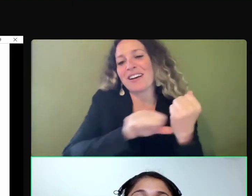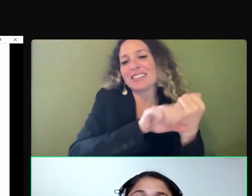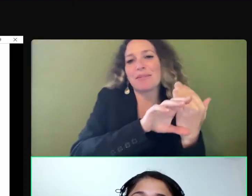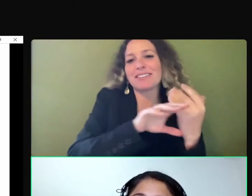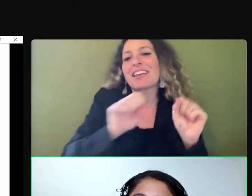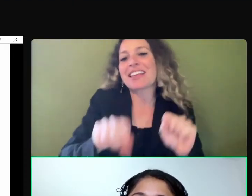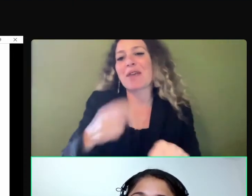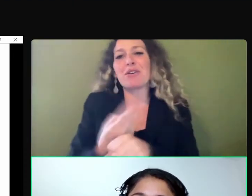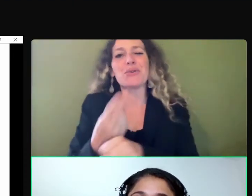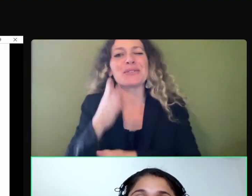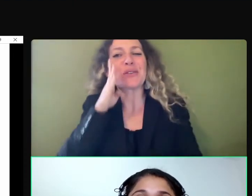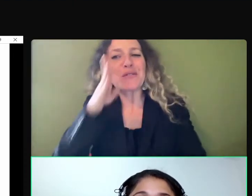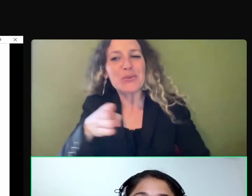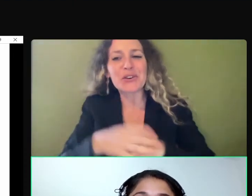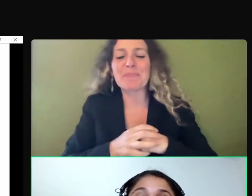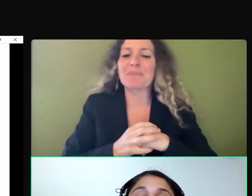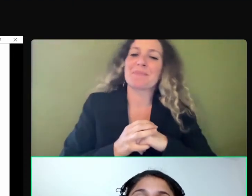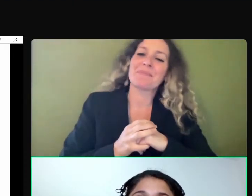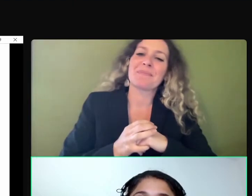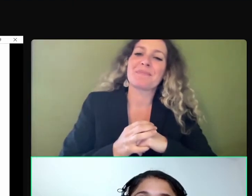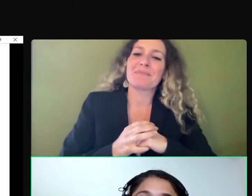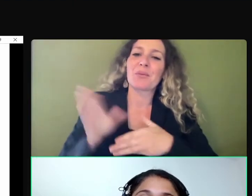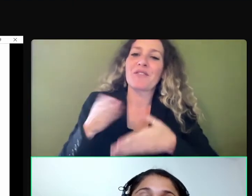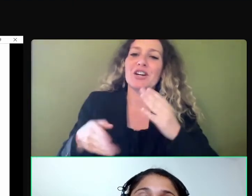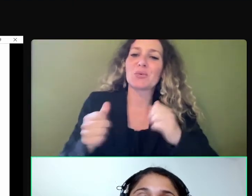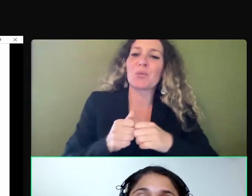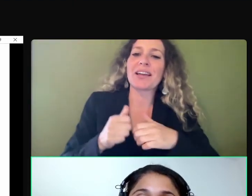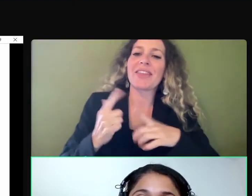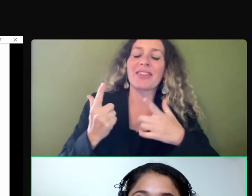And we'll certainly end with takeaways so we can make sure that all the information